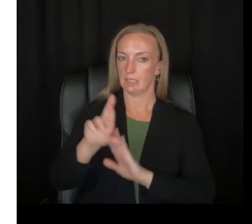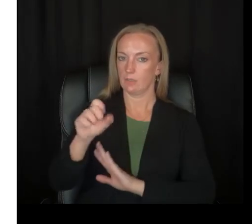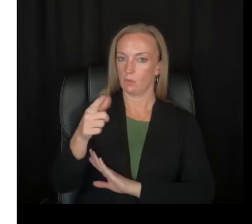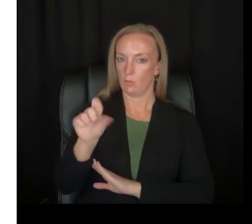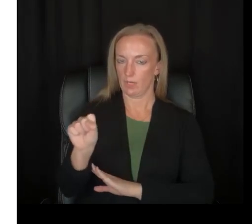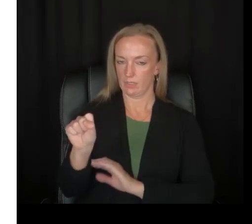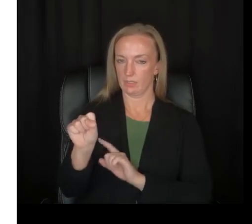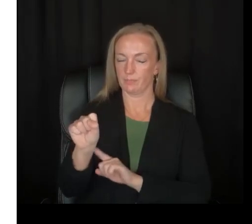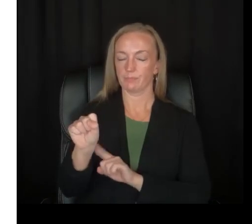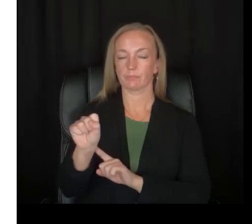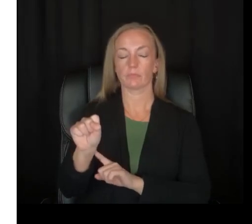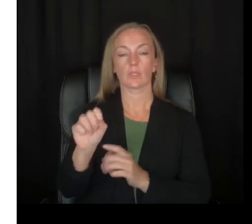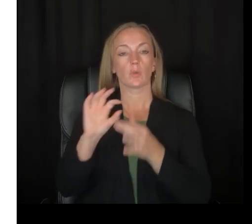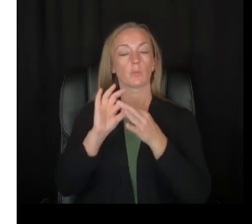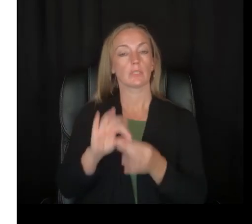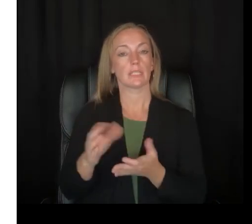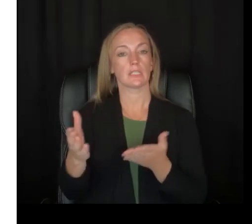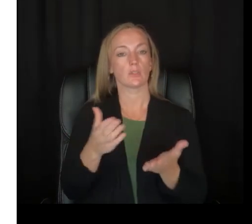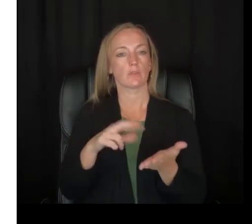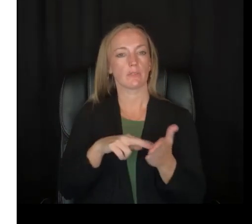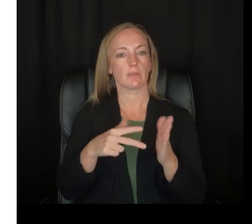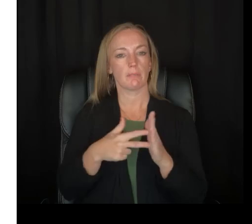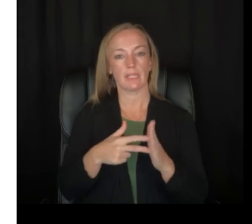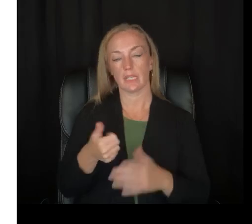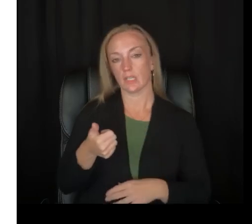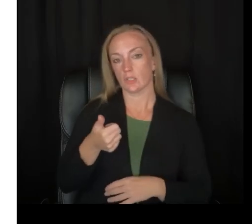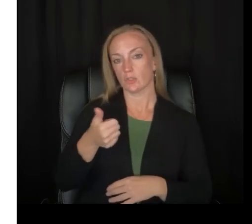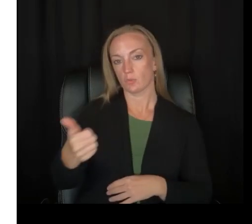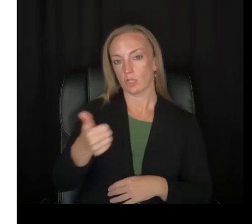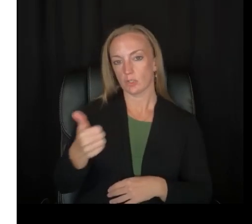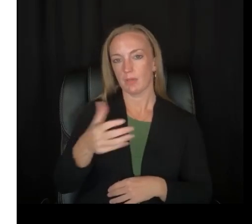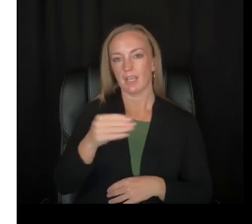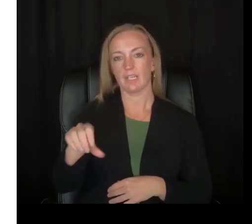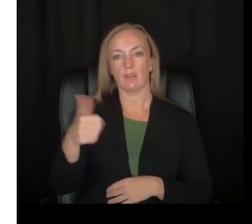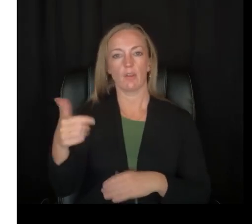Related services defined as transportation and such developmental,